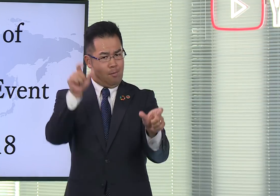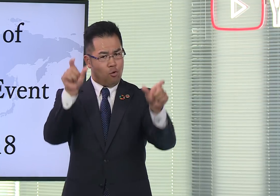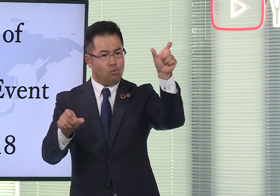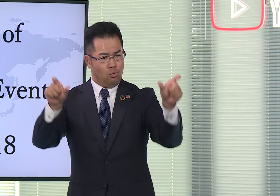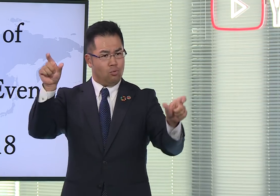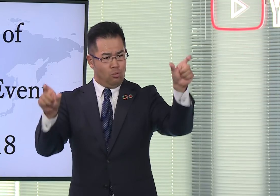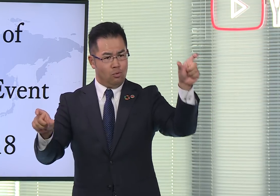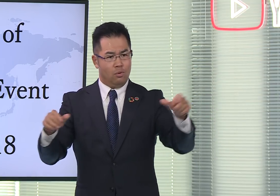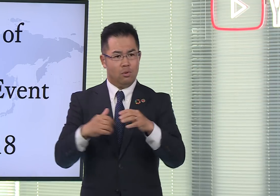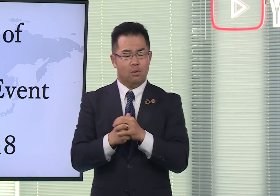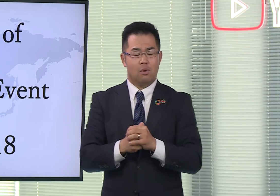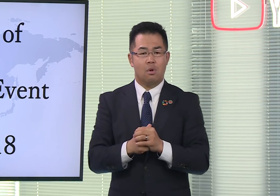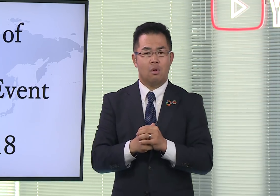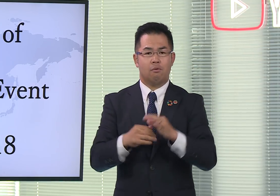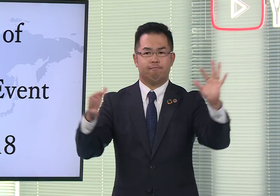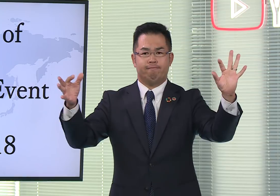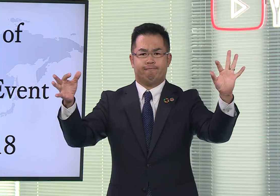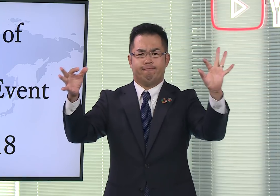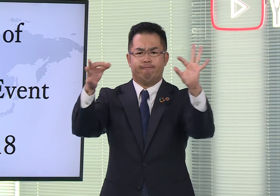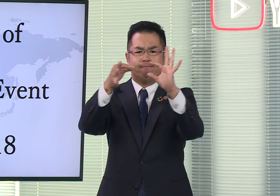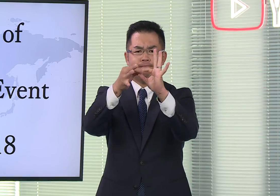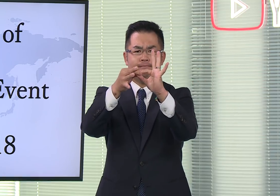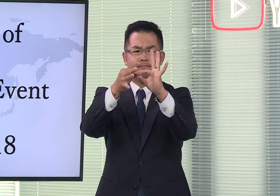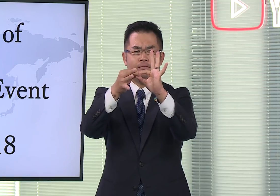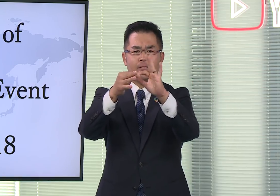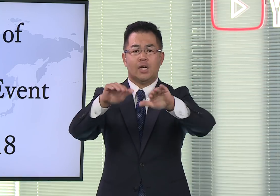crucial to have -- to encourage a lot of activities, especially for the hearing -- well, they have developed the spoken